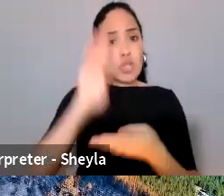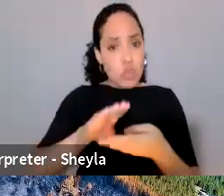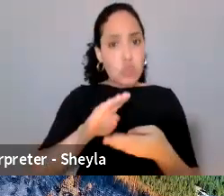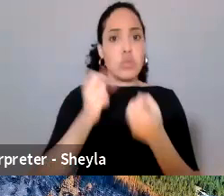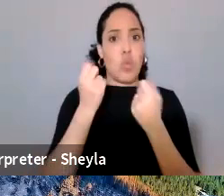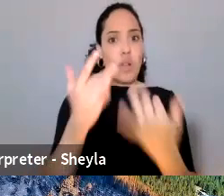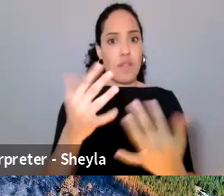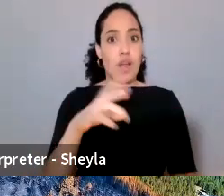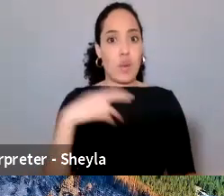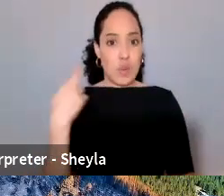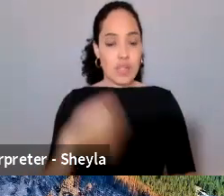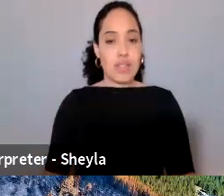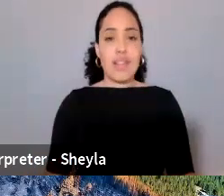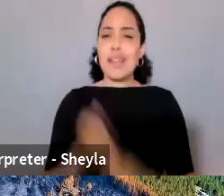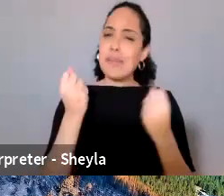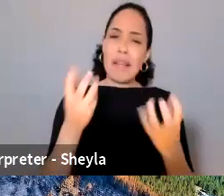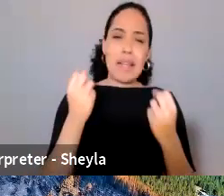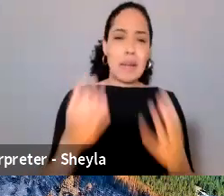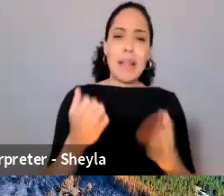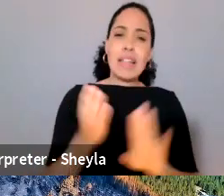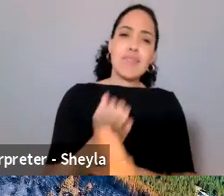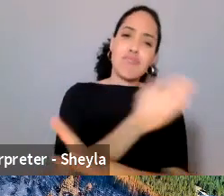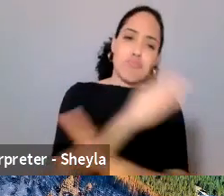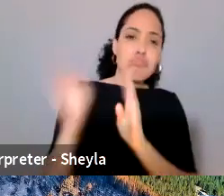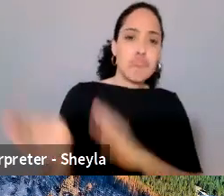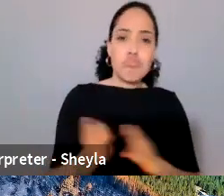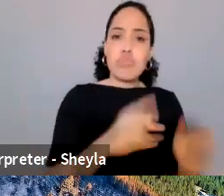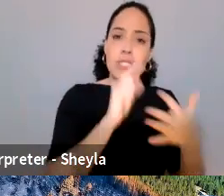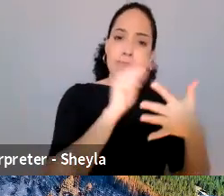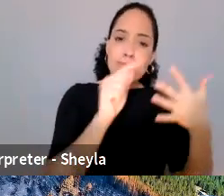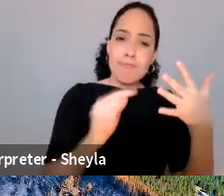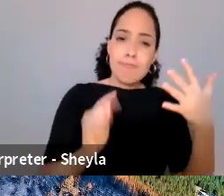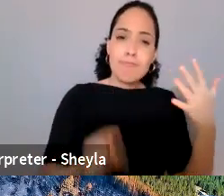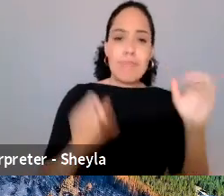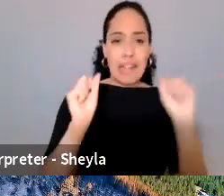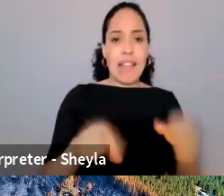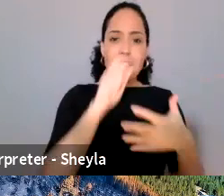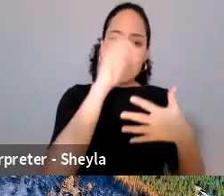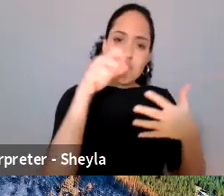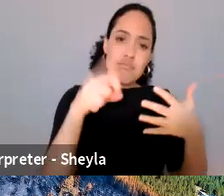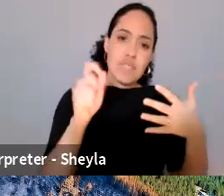fires to prepare for wildfires on the individual home level and with your community in Boulder